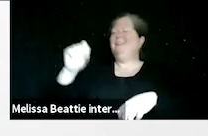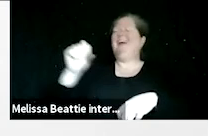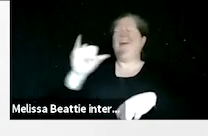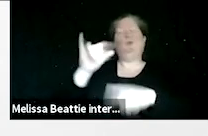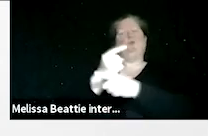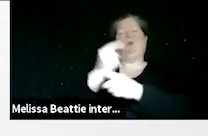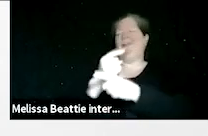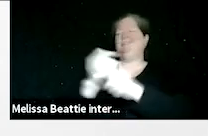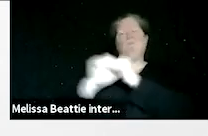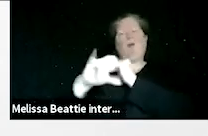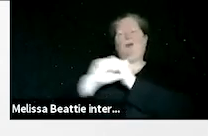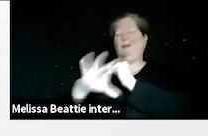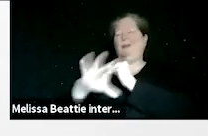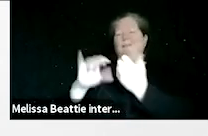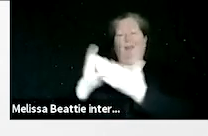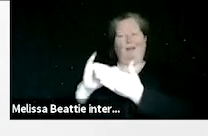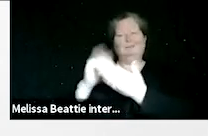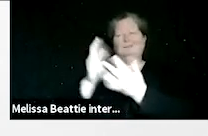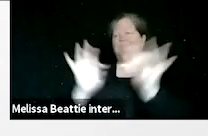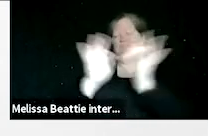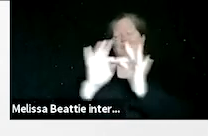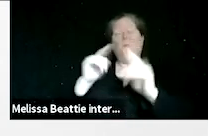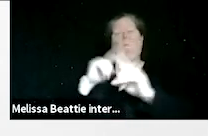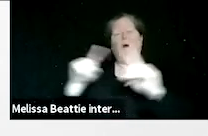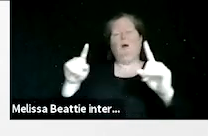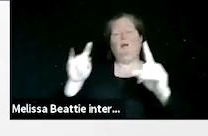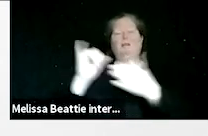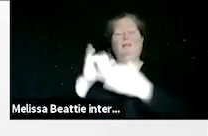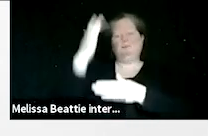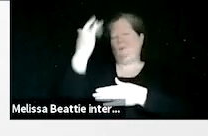Ben Woelk: And, which is why I love bringing in communications